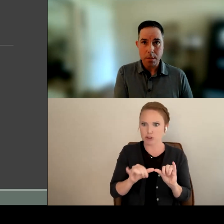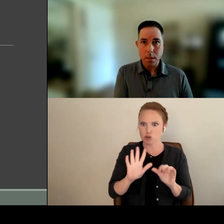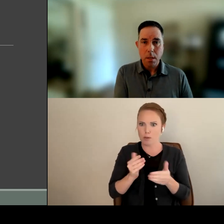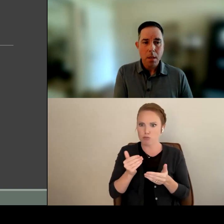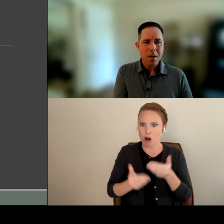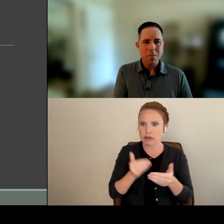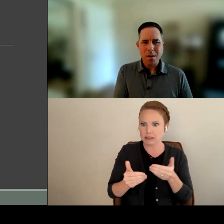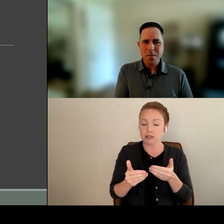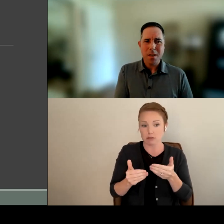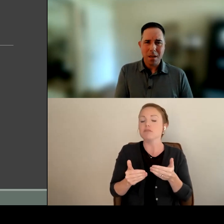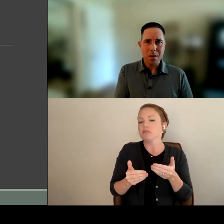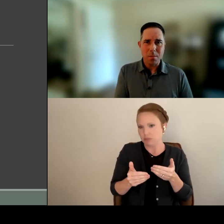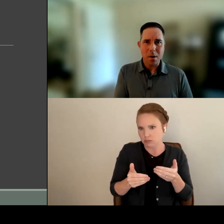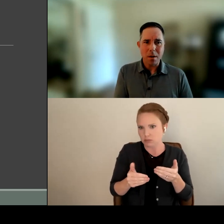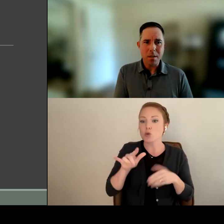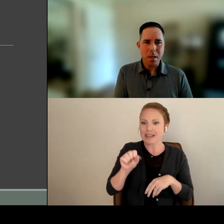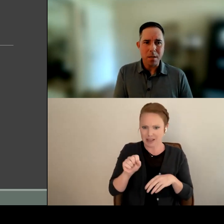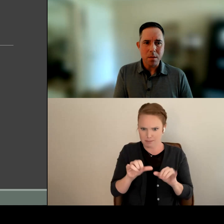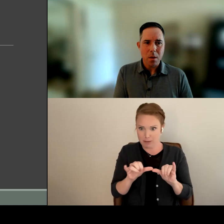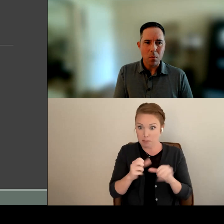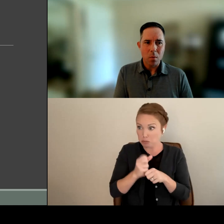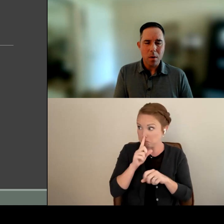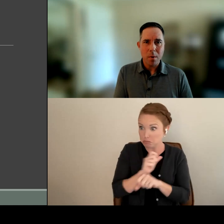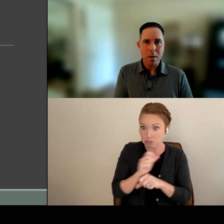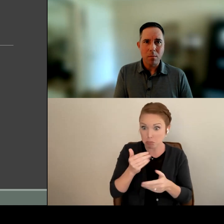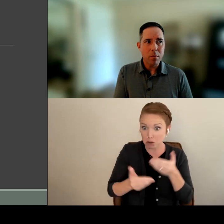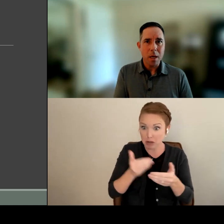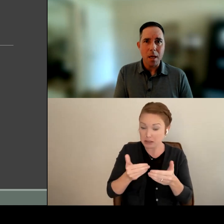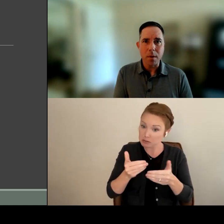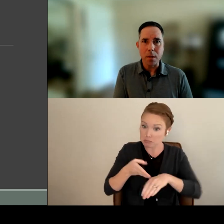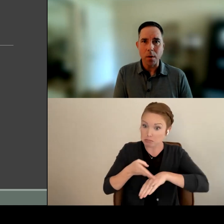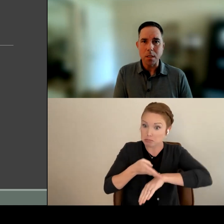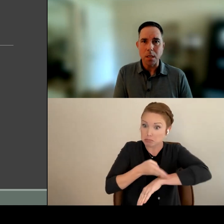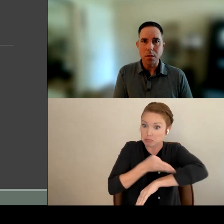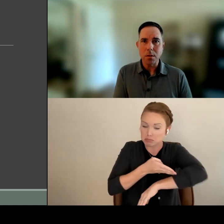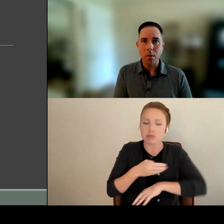But also taking a look at progress as where we are moving ahead in the organization?